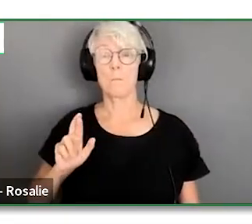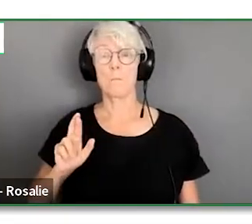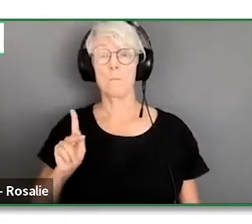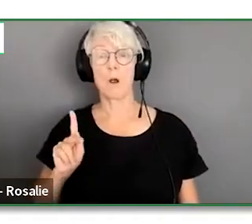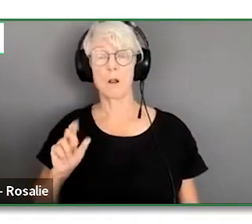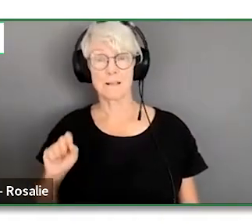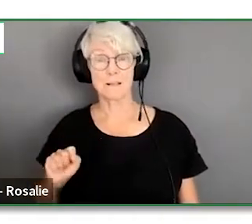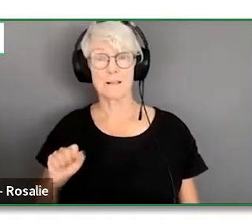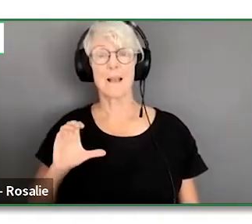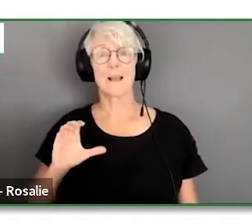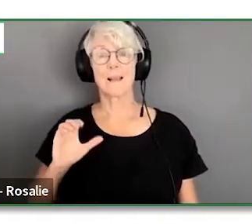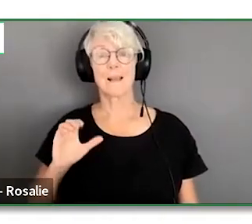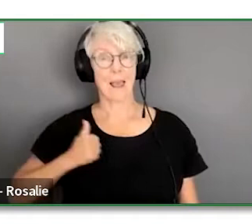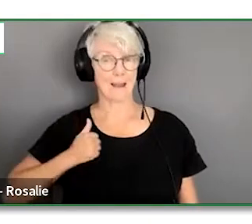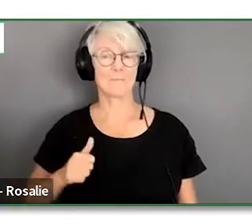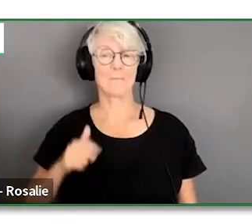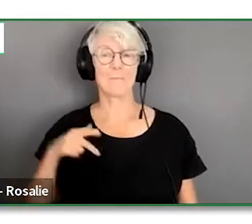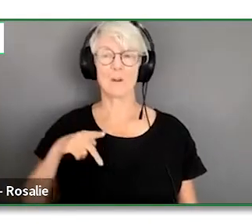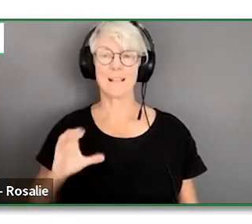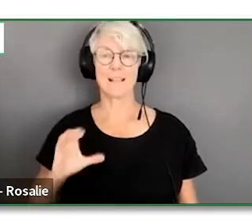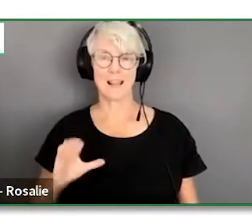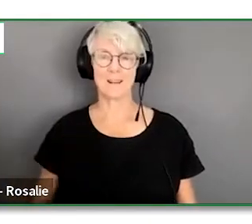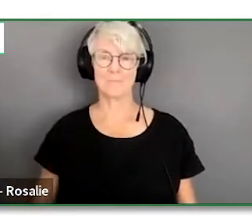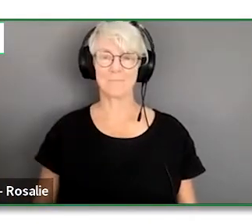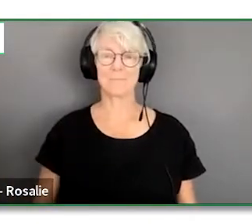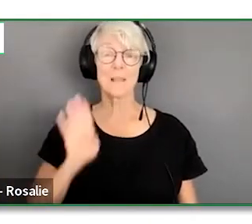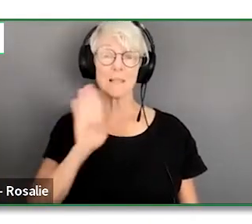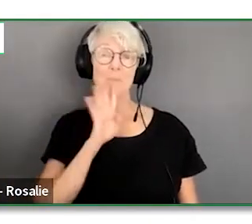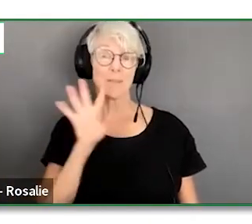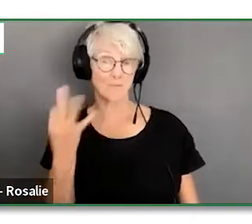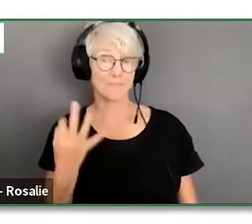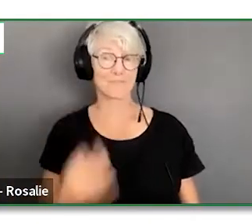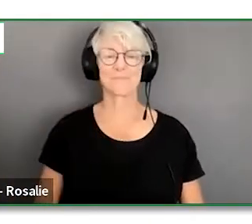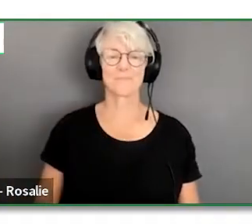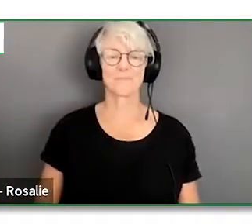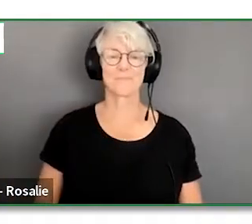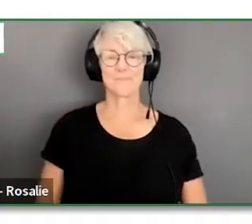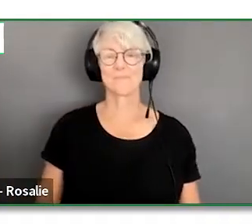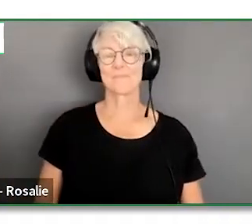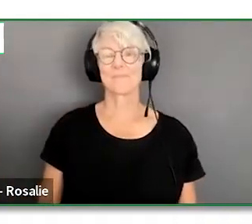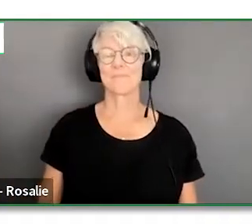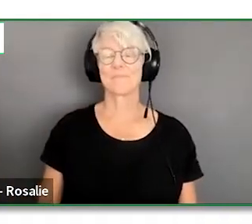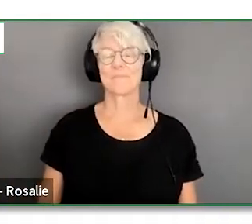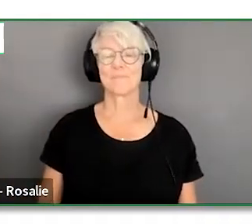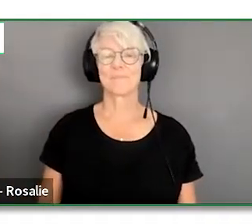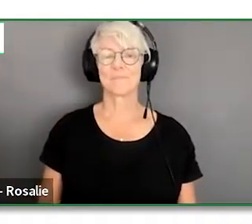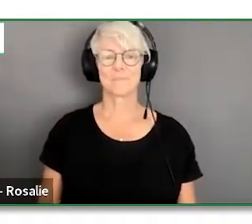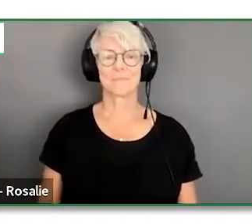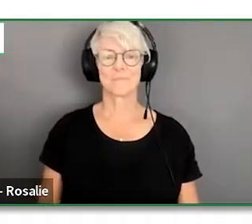I know that's a number of changes for the interpreters but I thank you very much for your